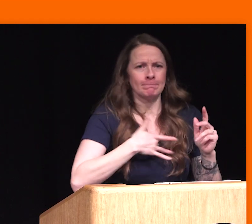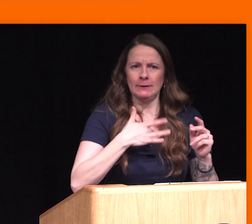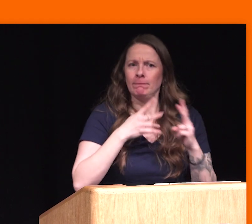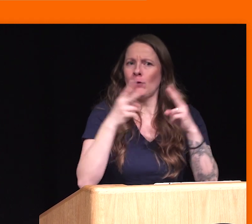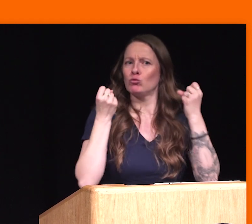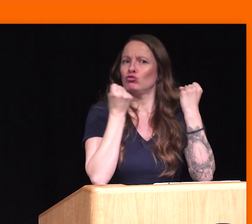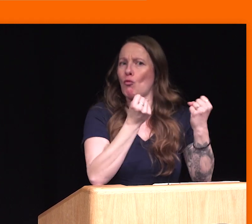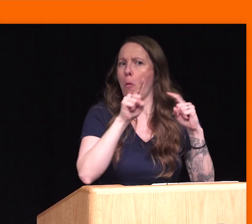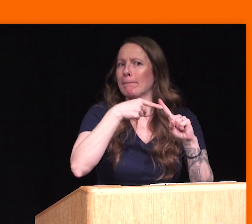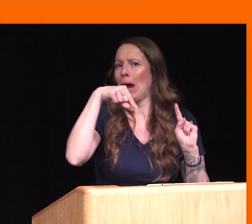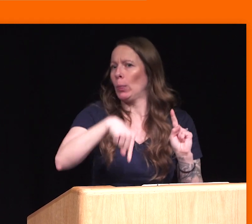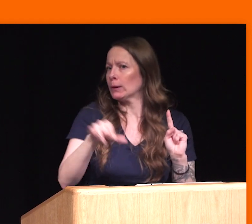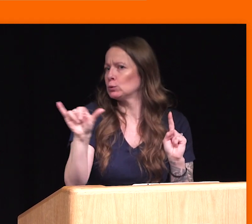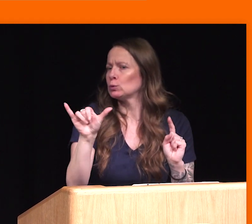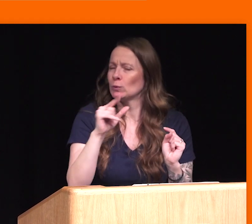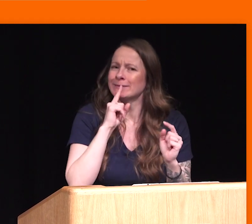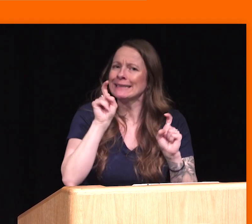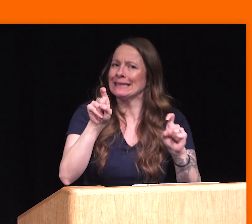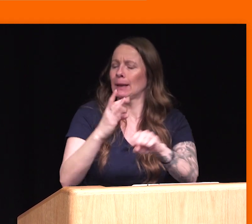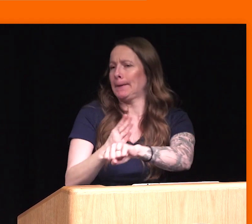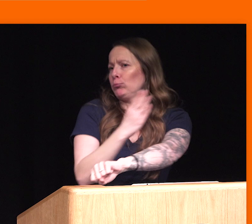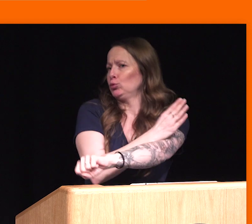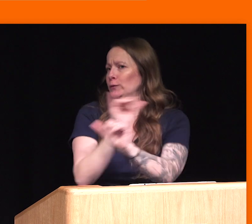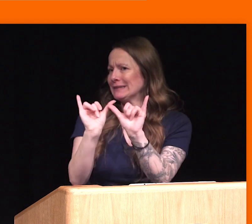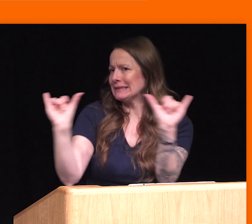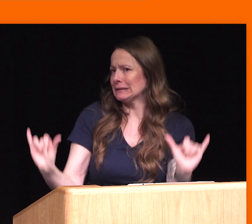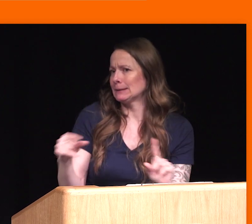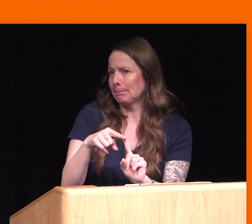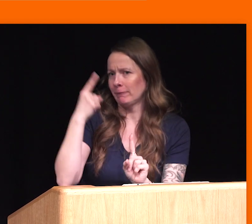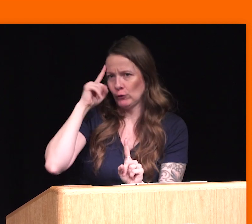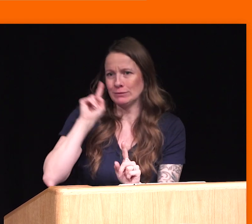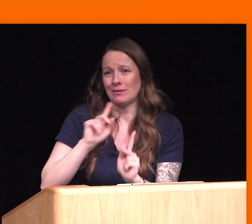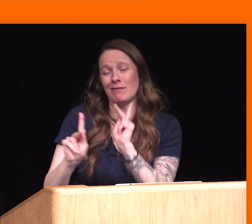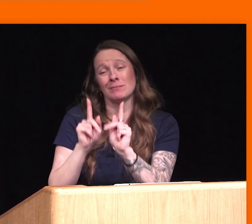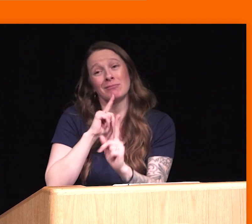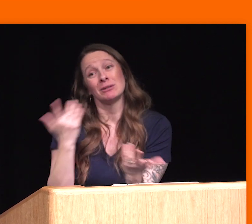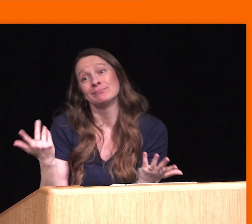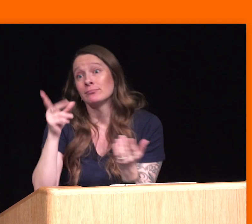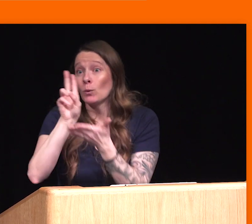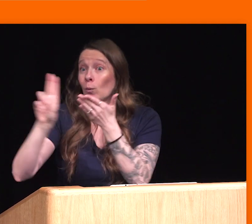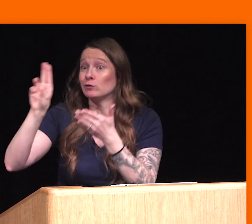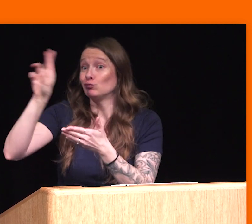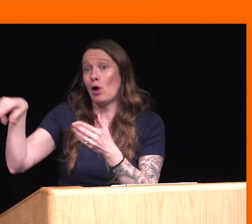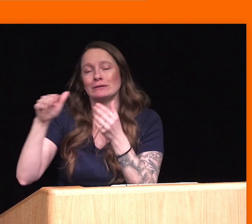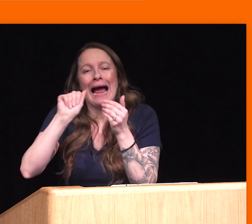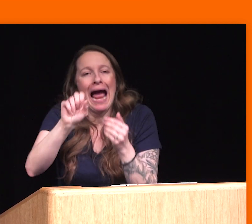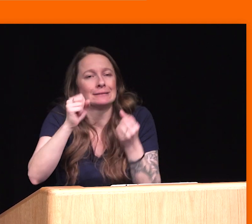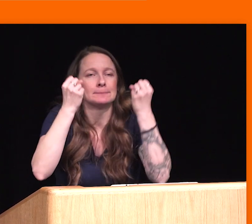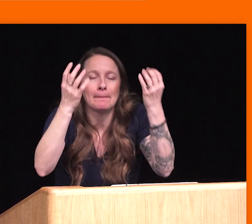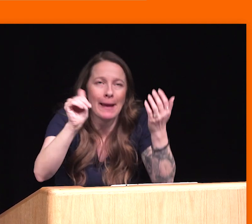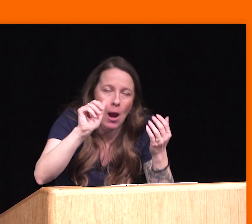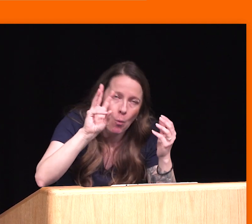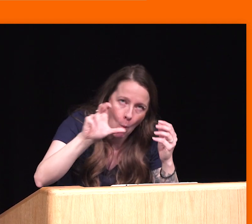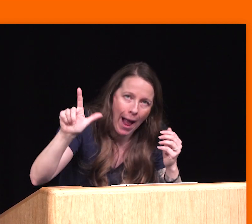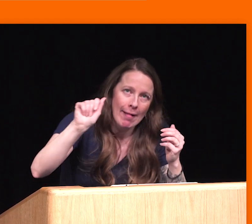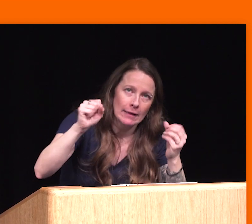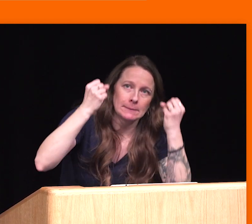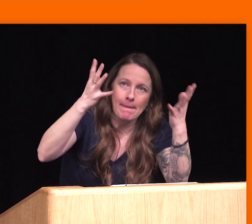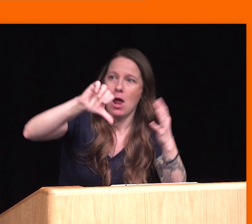So, I had talked to a few people who also felt very strongly about this and needing to improve the system for Deaf people at U of R,